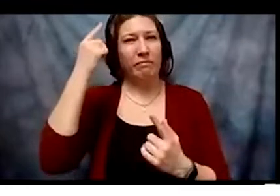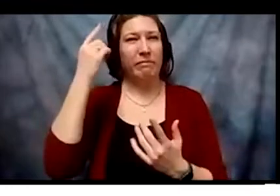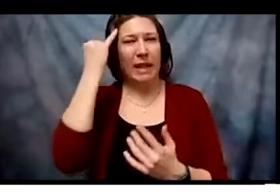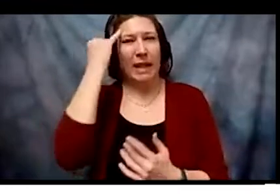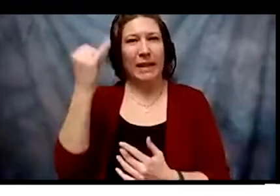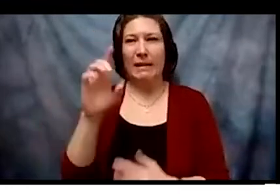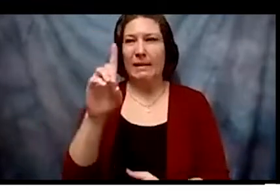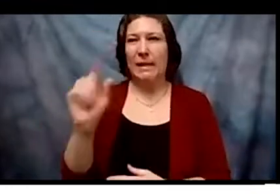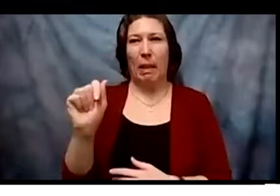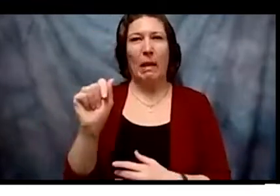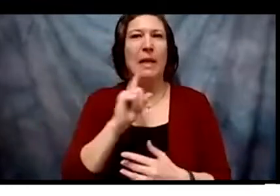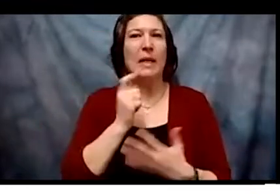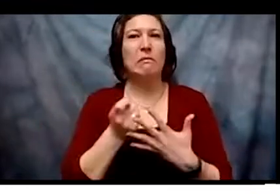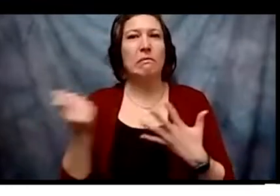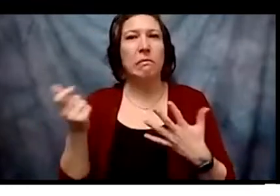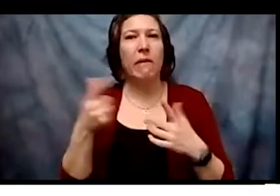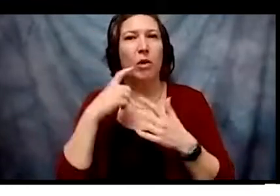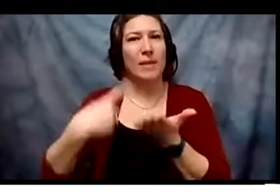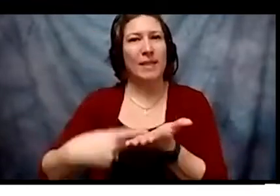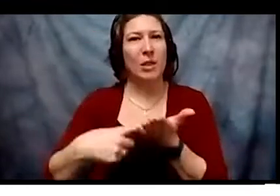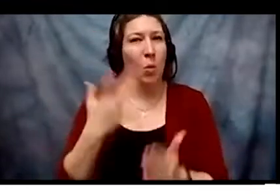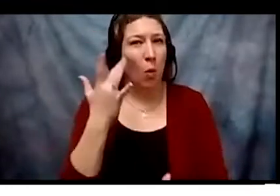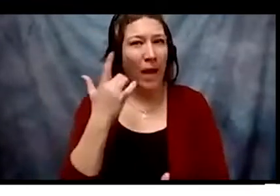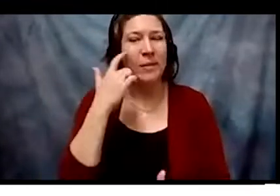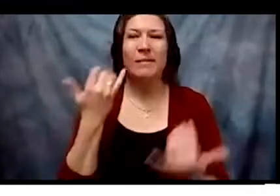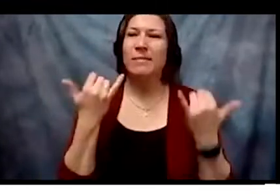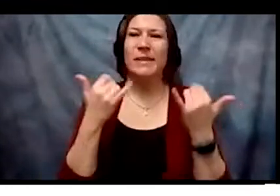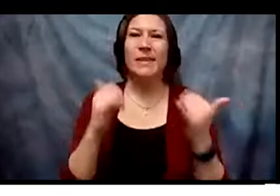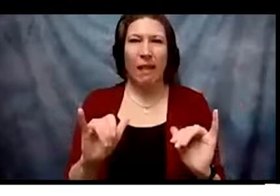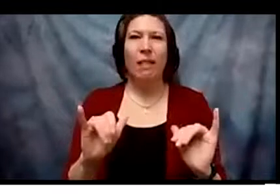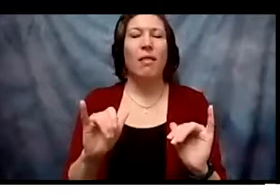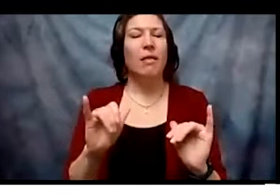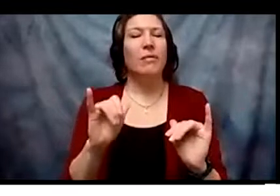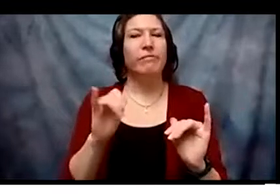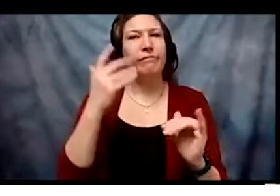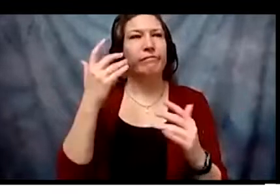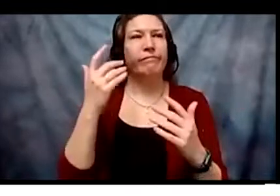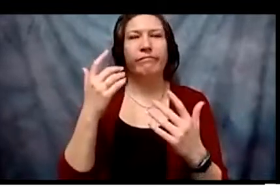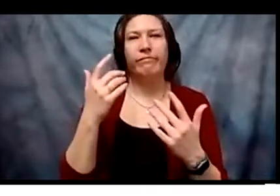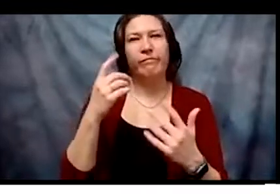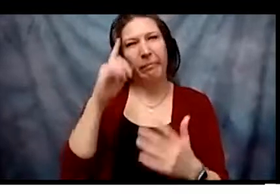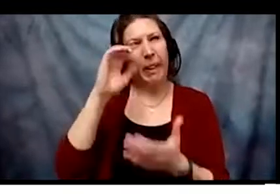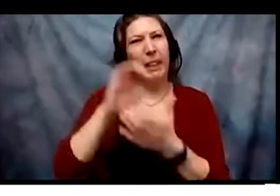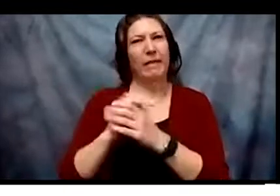of the discussion because we are so deeply enmeshed in a medical model that sees disability as a problem that